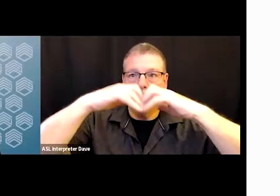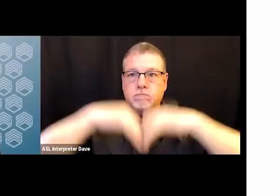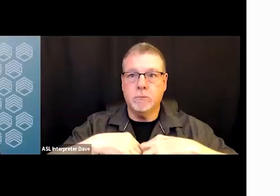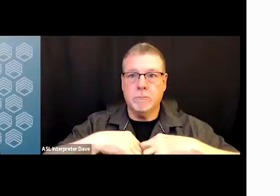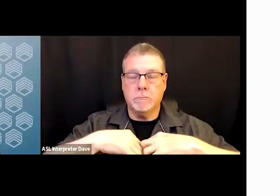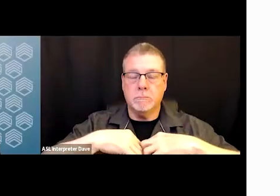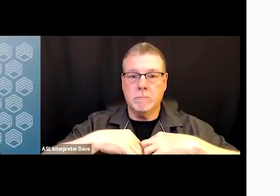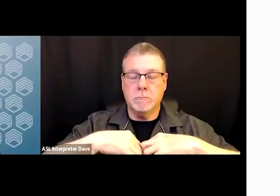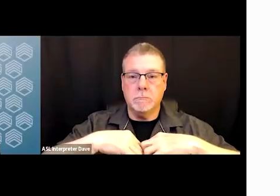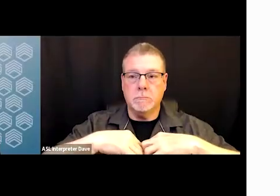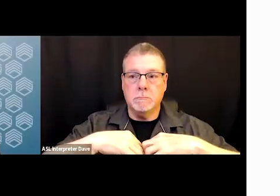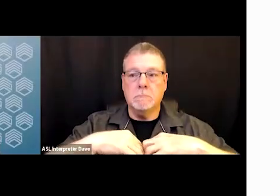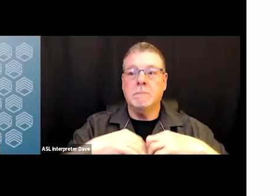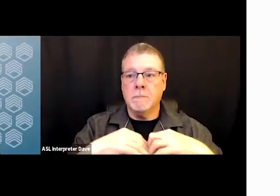And it's oftentimes called